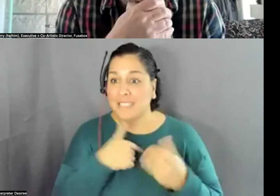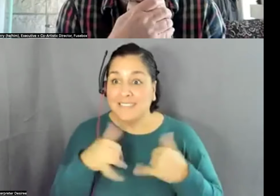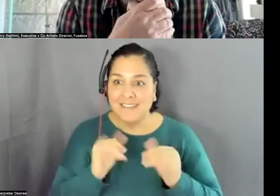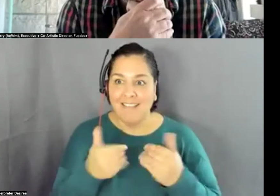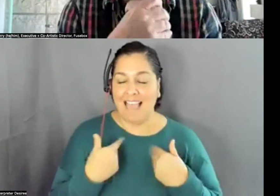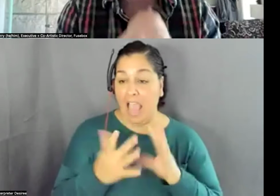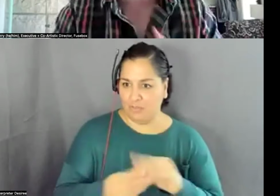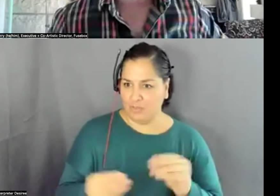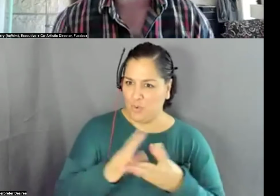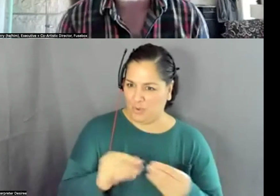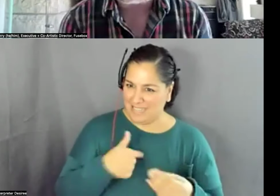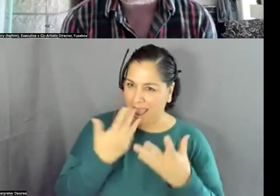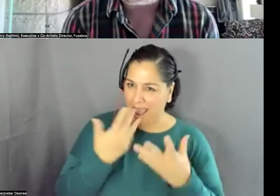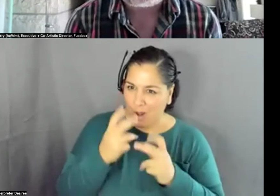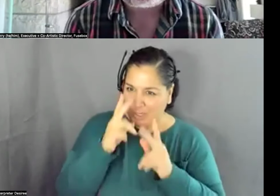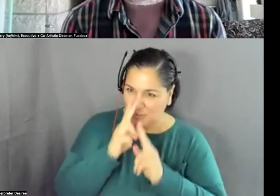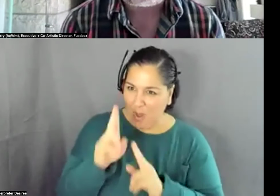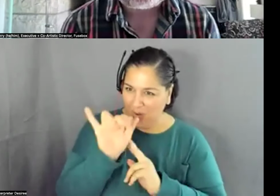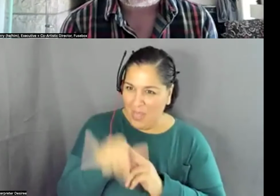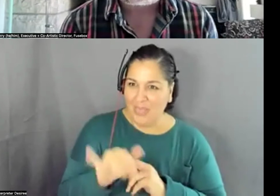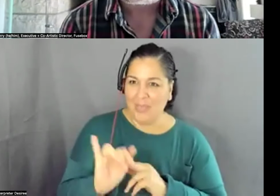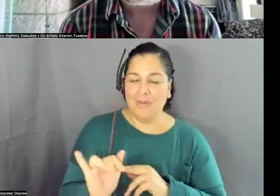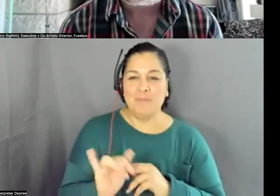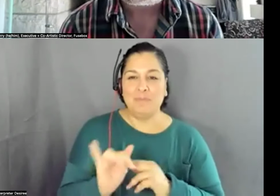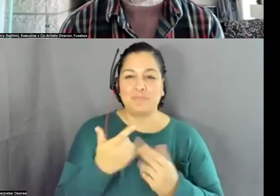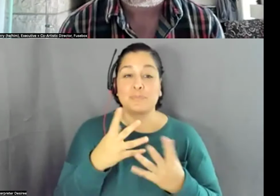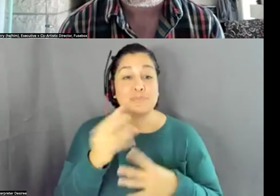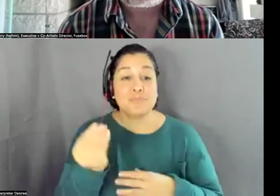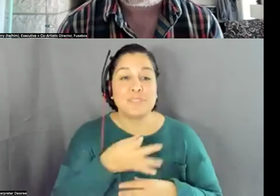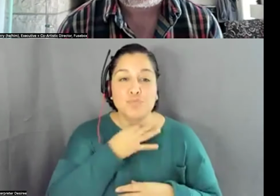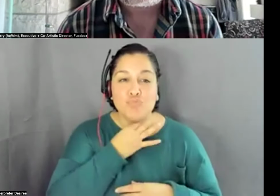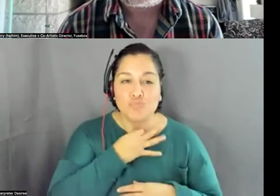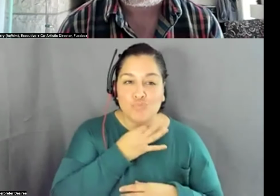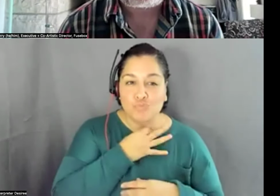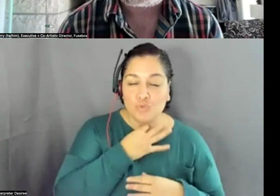And also being really curious about, you know, how does dancing change?